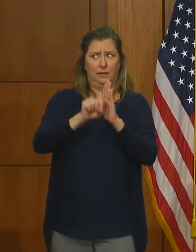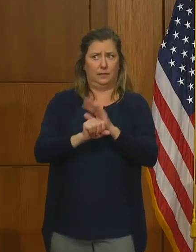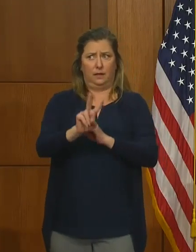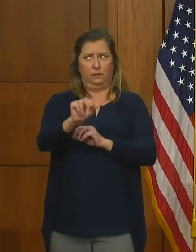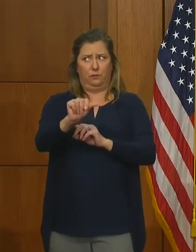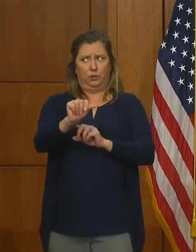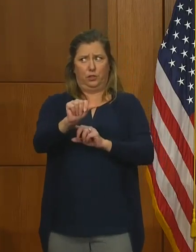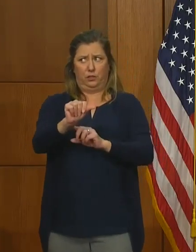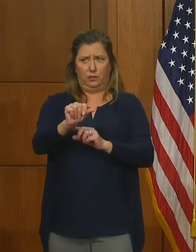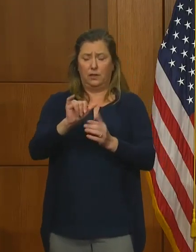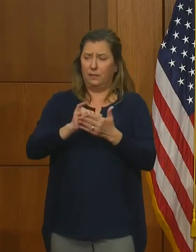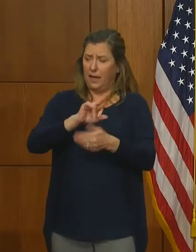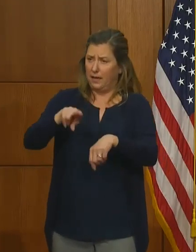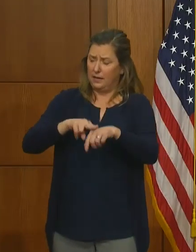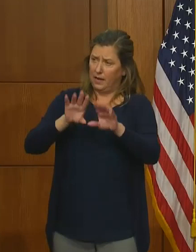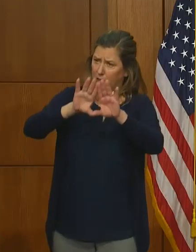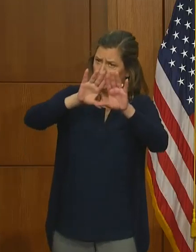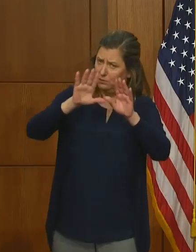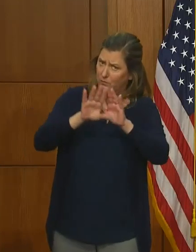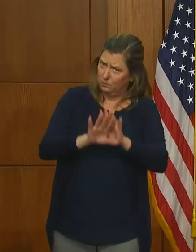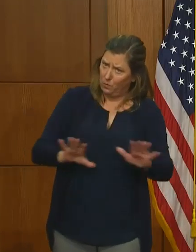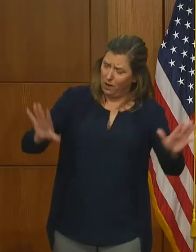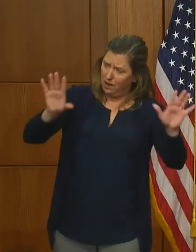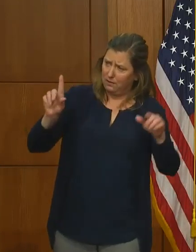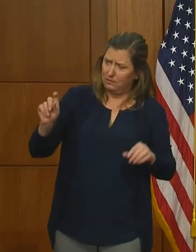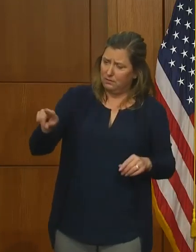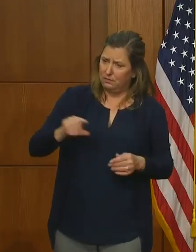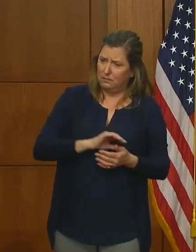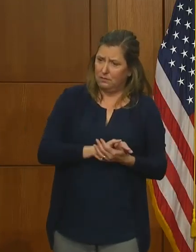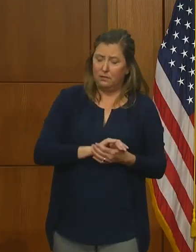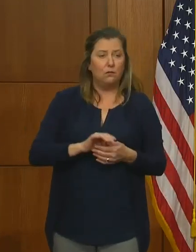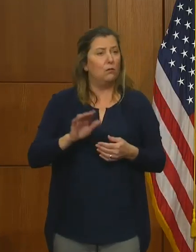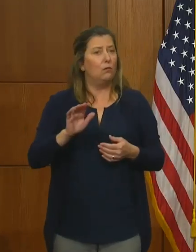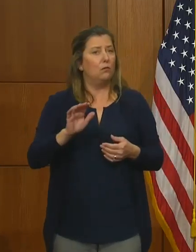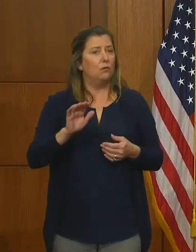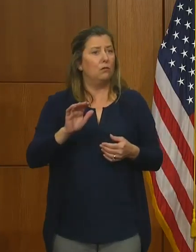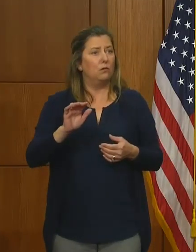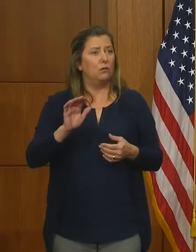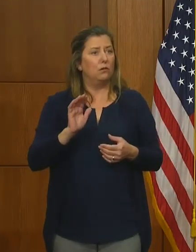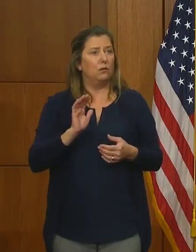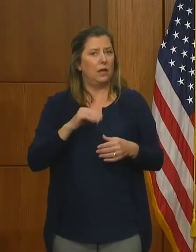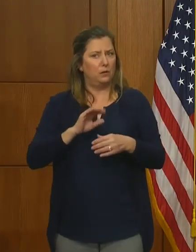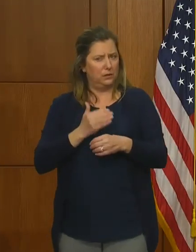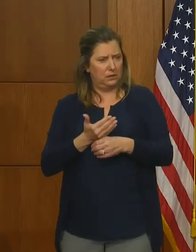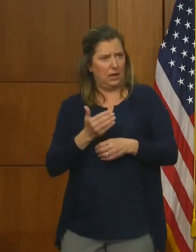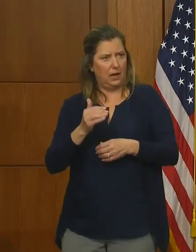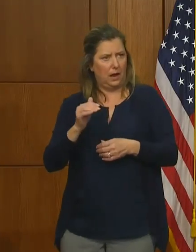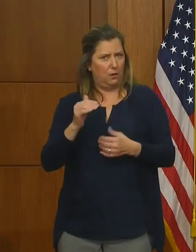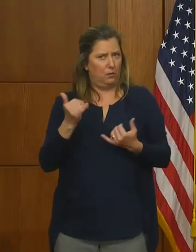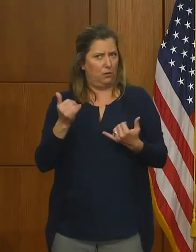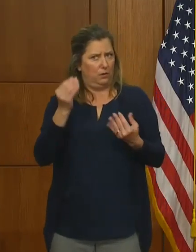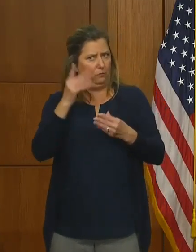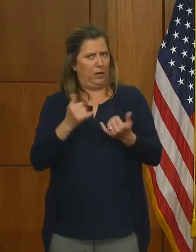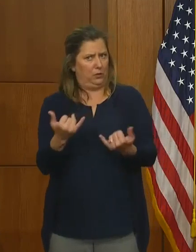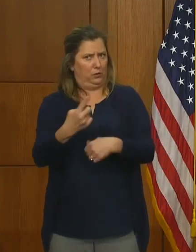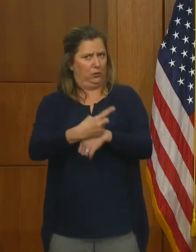ALL THAT. THAT'S NOT JUST THE STATE OF VIRGINIA- THAT'S IS